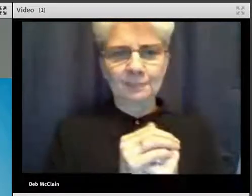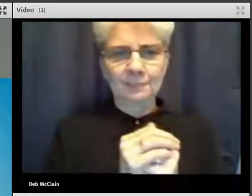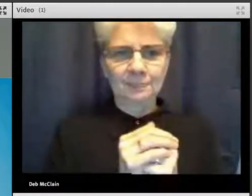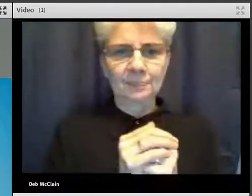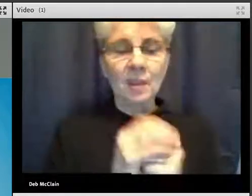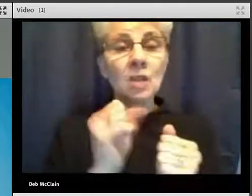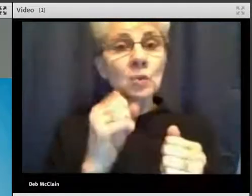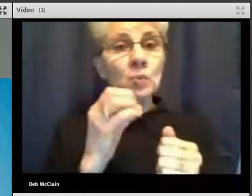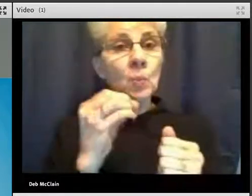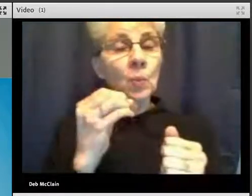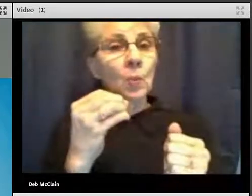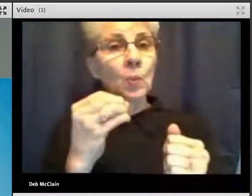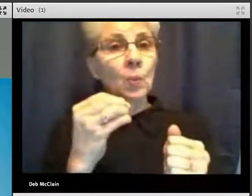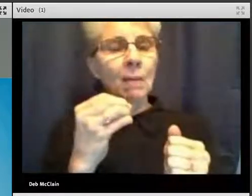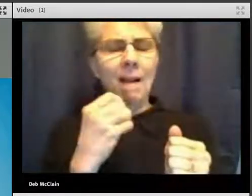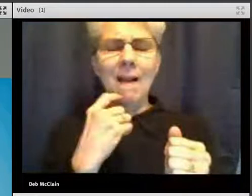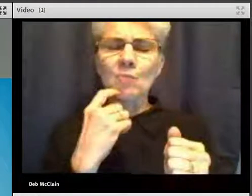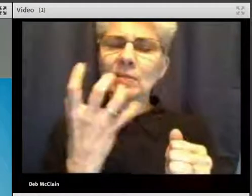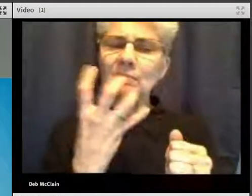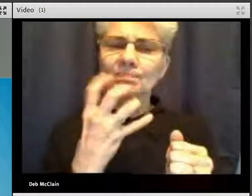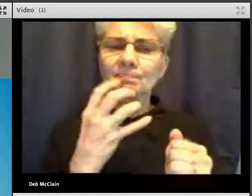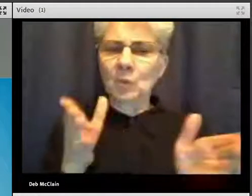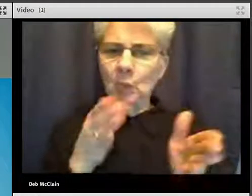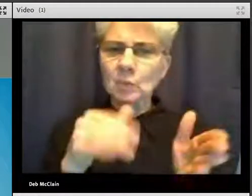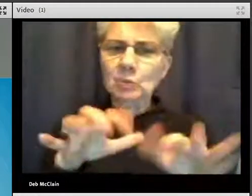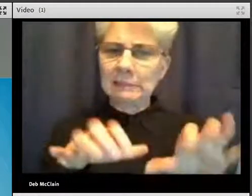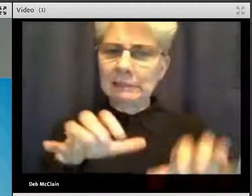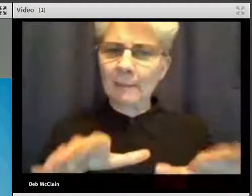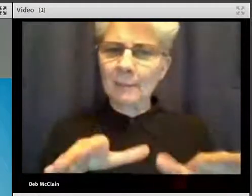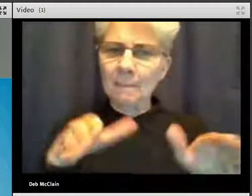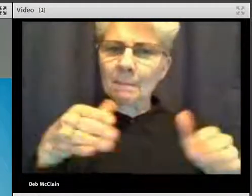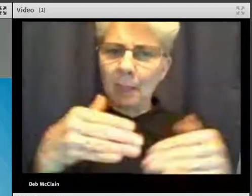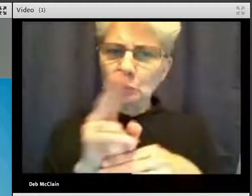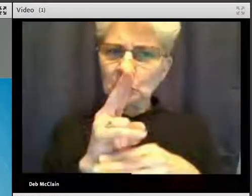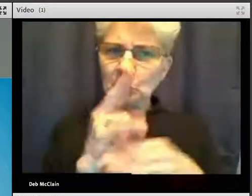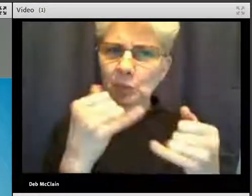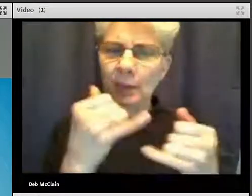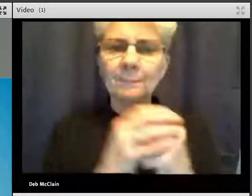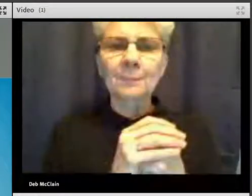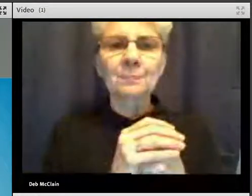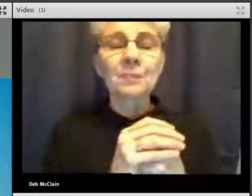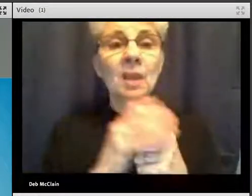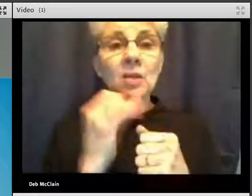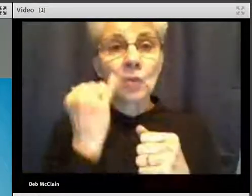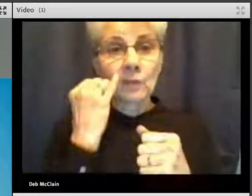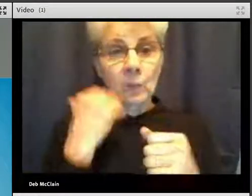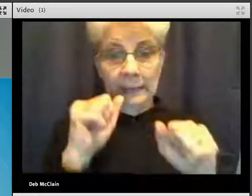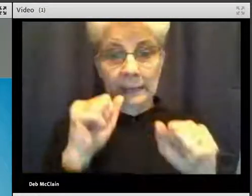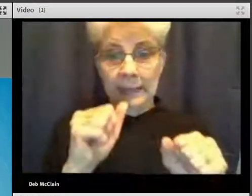So I really encourage you to tap into that chat box today. So if we can, those of you who have not yet,